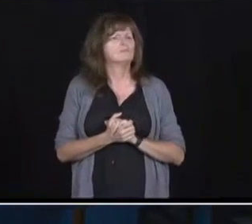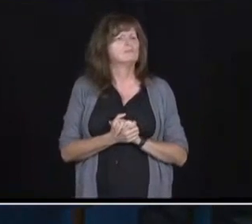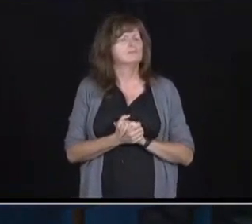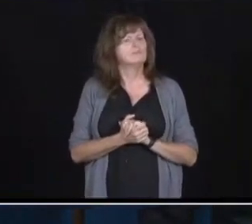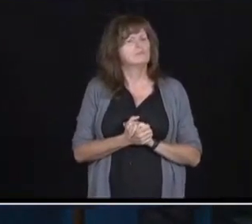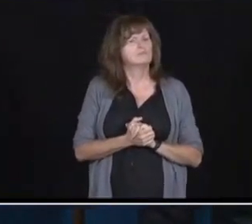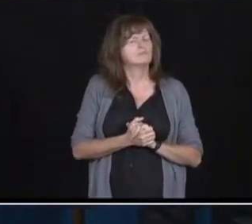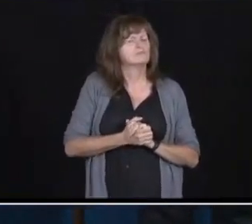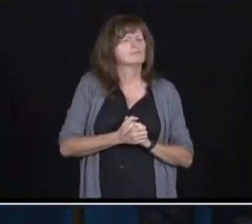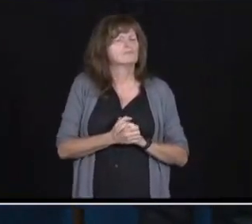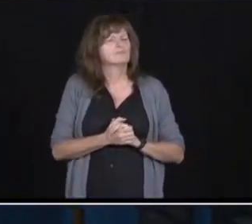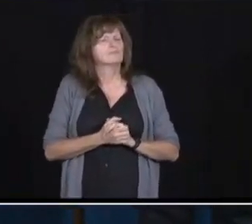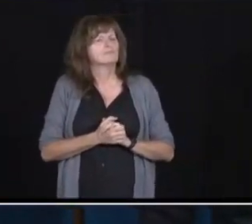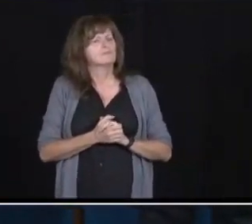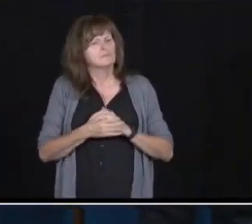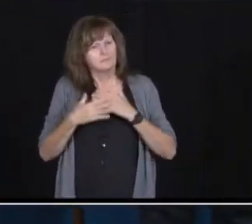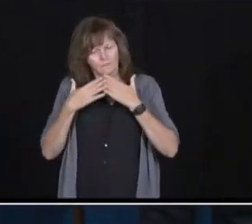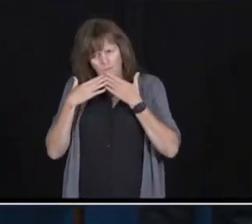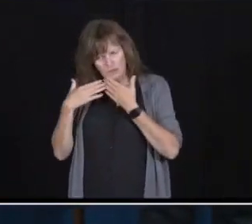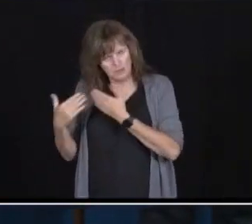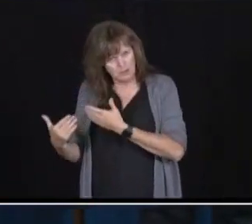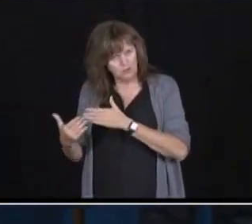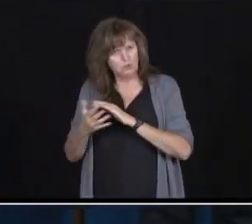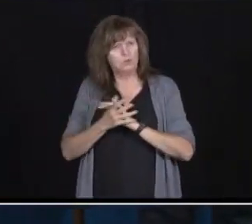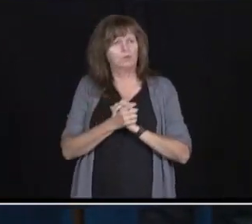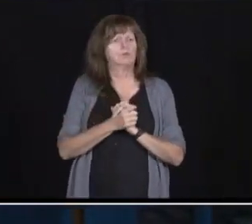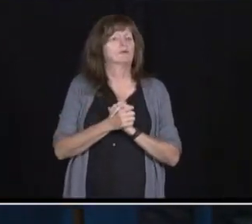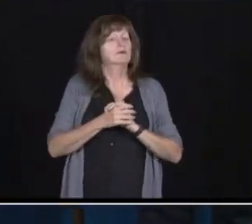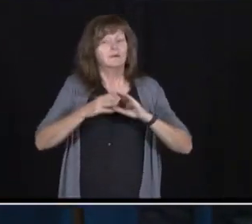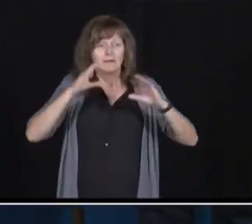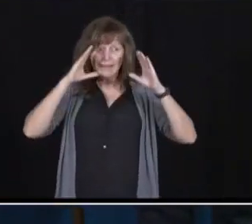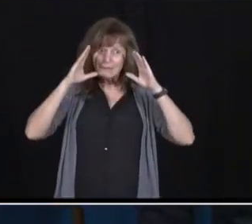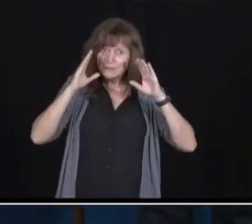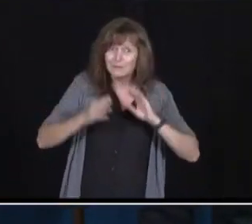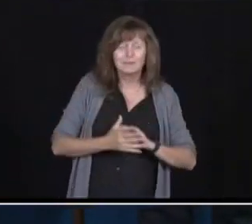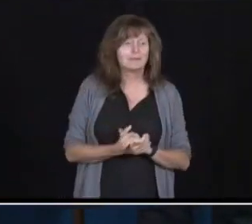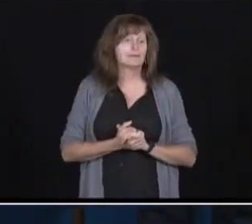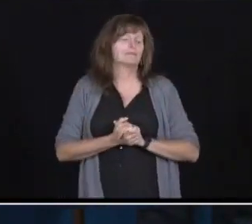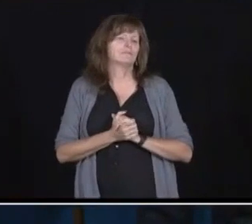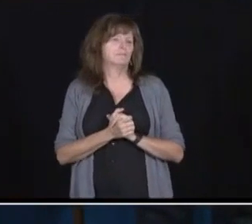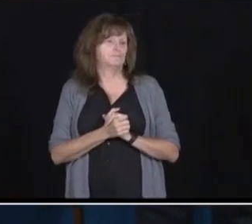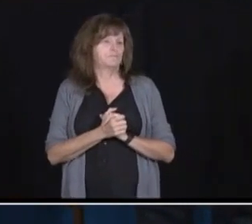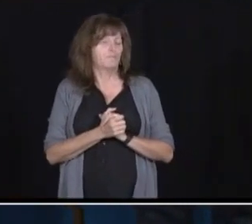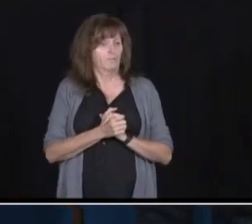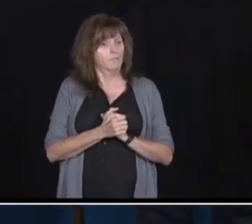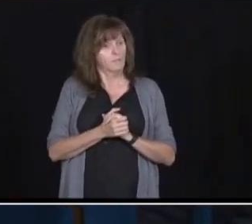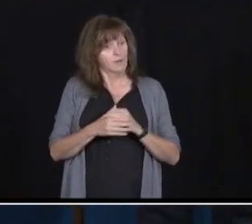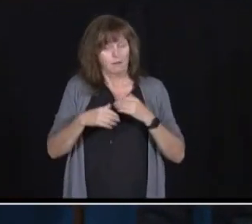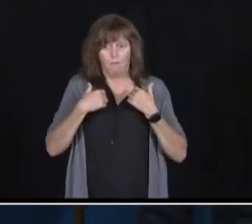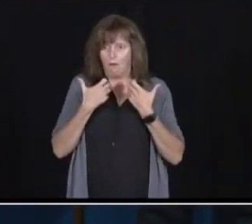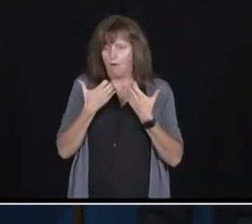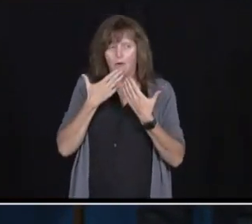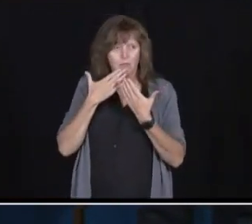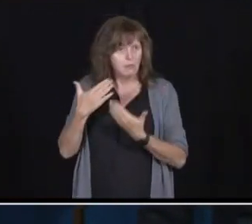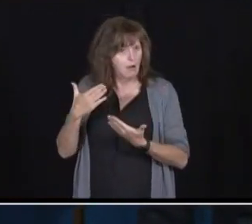I can't ask for anyone better than Dr Williams or Dr higher. And I will pass it over to Dr higher. Thank you.